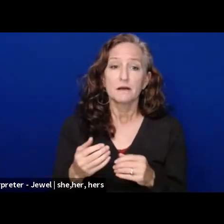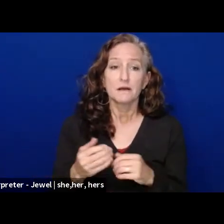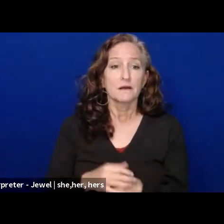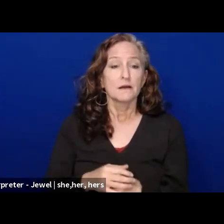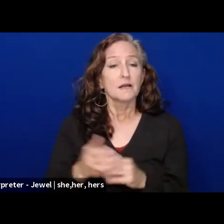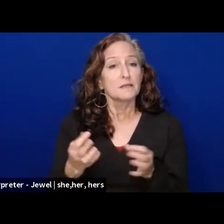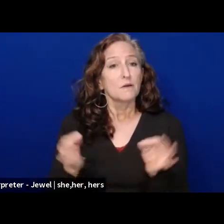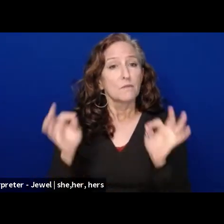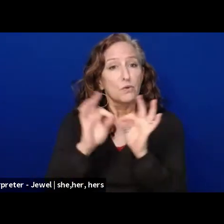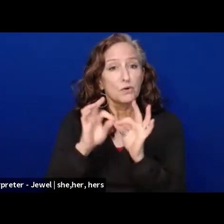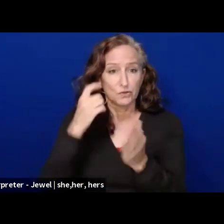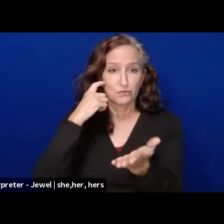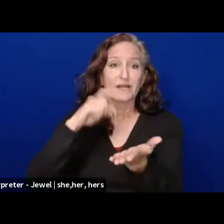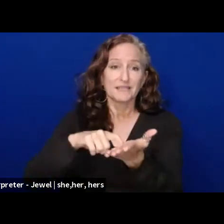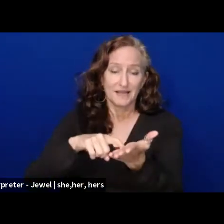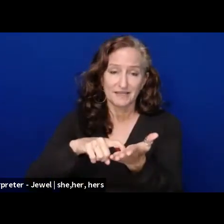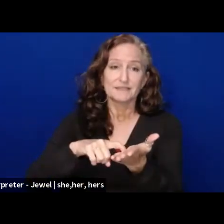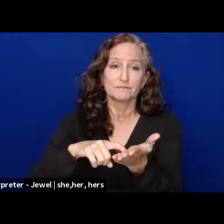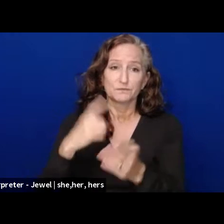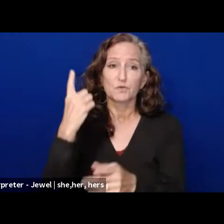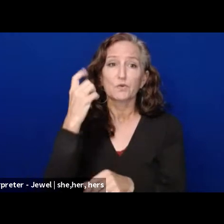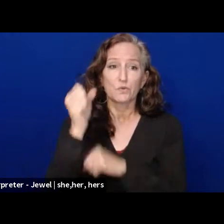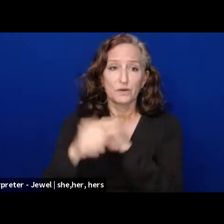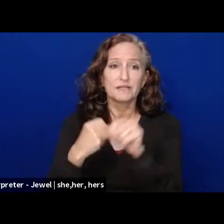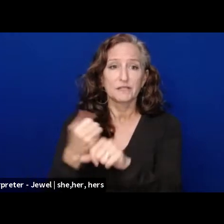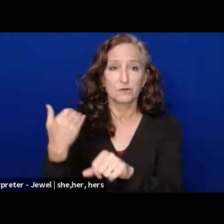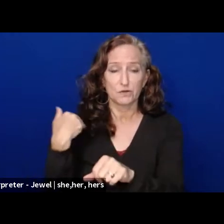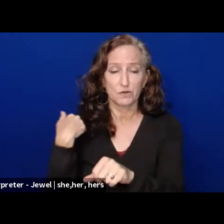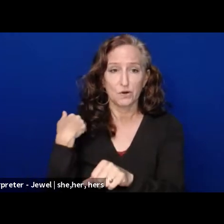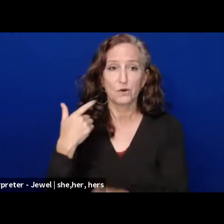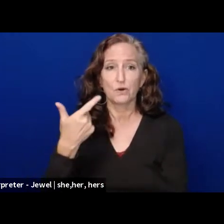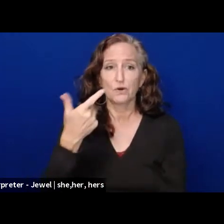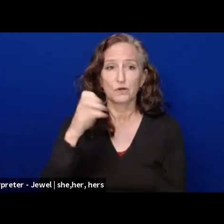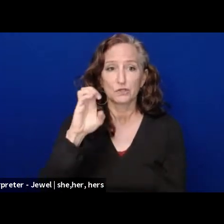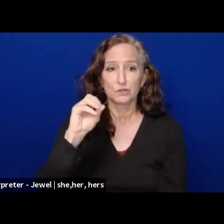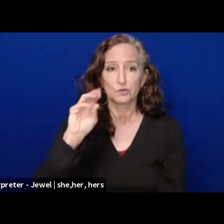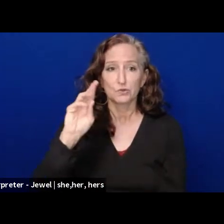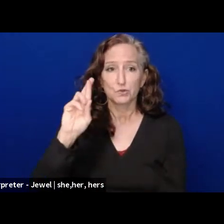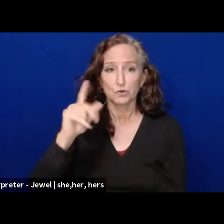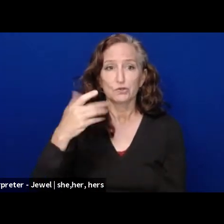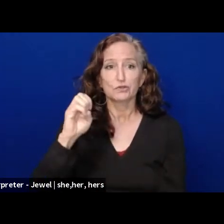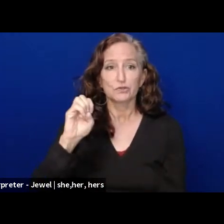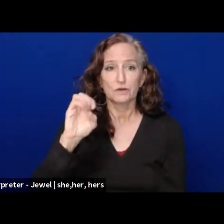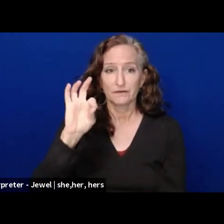a year ago George Floyd was murdered in Minneapolis. I want to just take a moment of